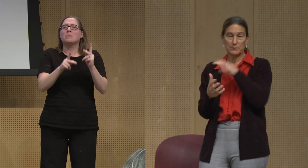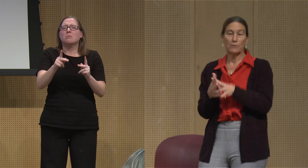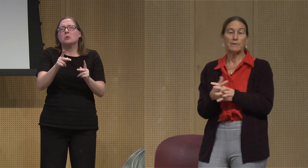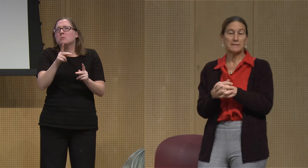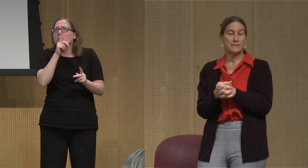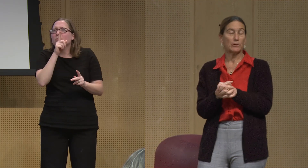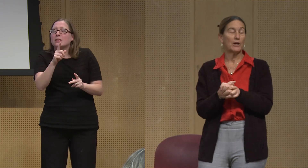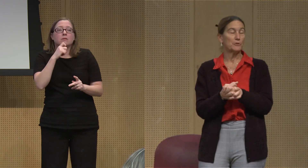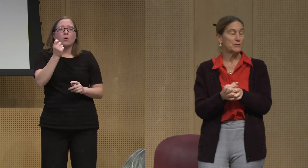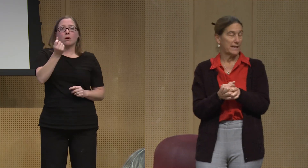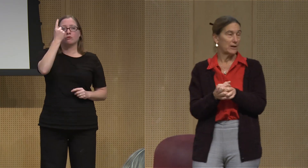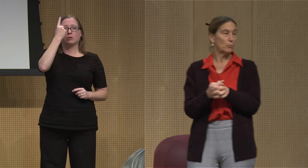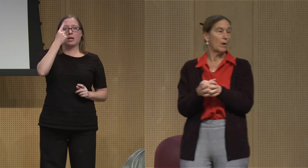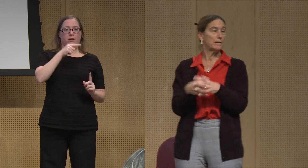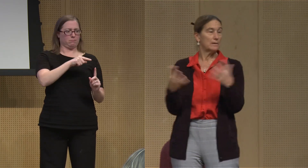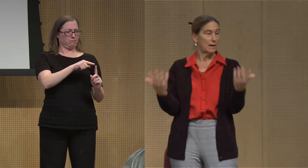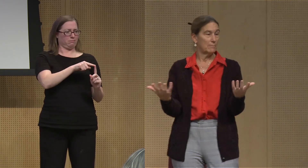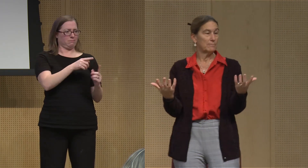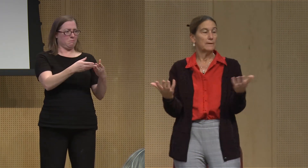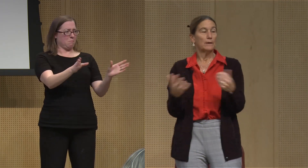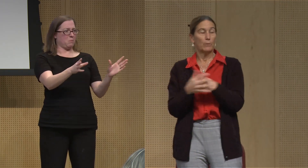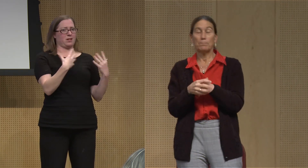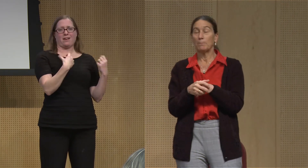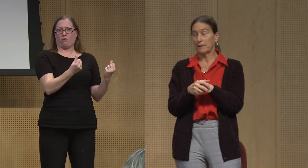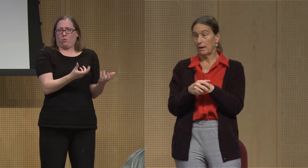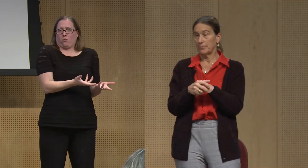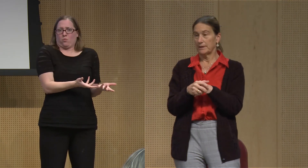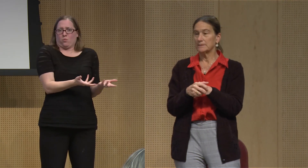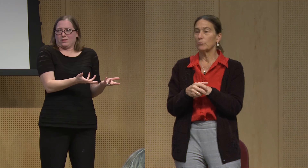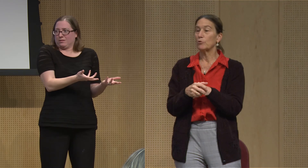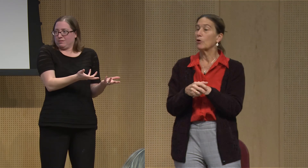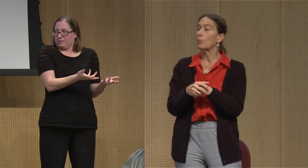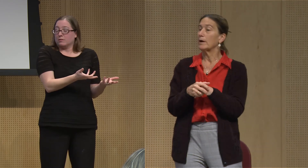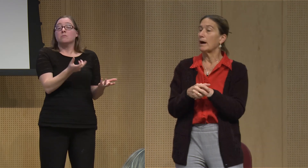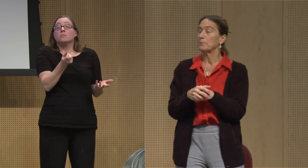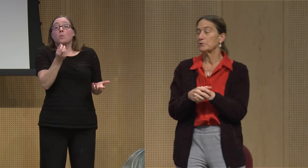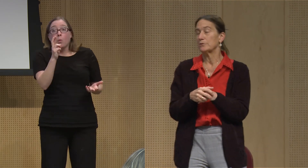DON'T NECESSARILY UNDERSTAND WHAT, UM-- WHAT PUBLIC HEALTH IS, NOR WHAT OPPORTUNITIES